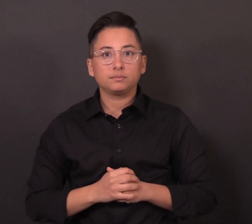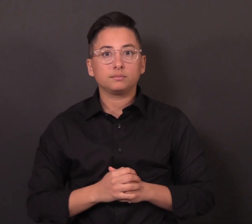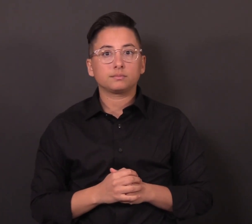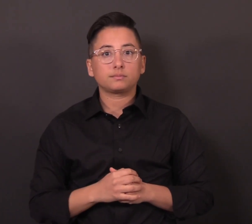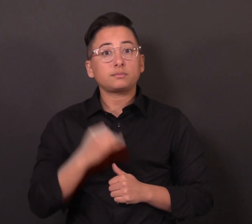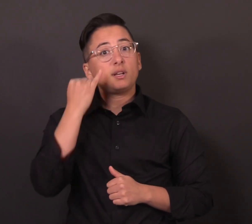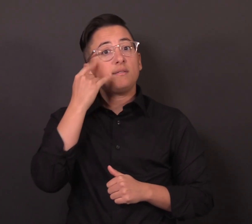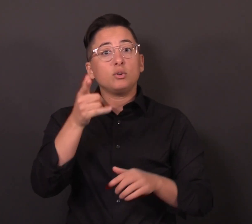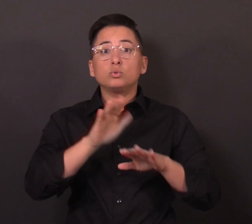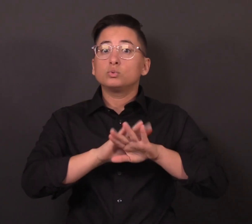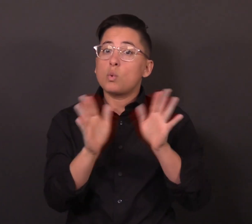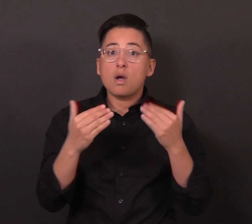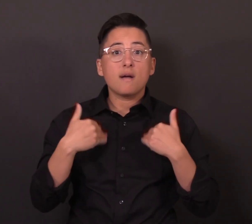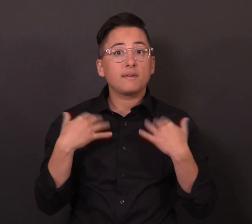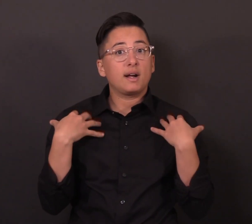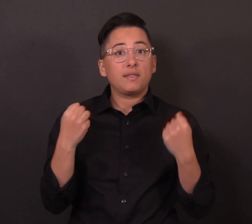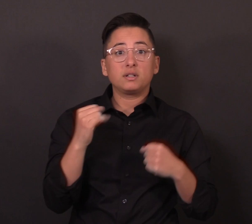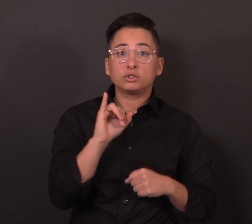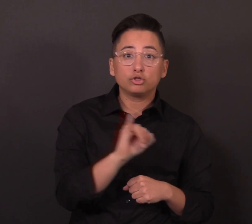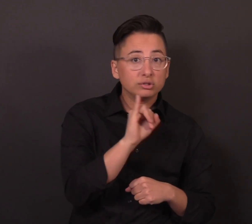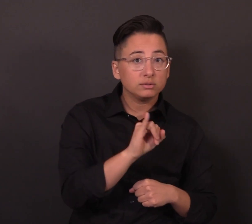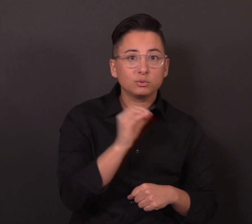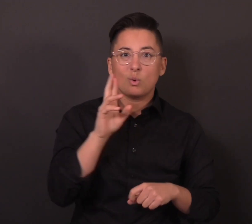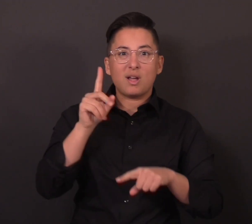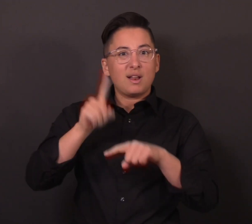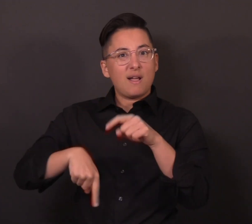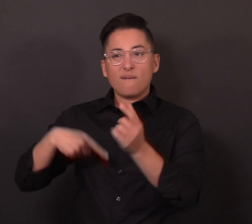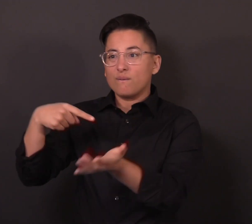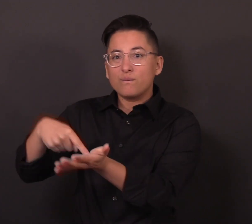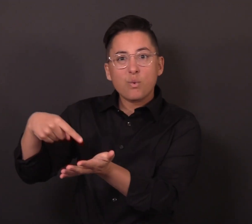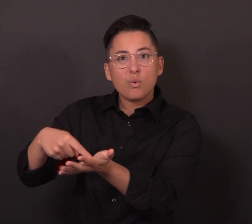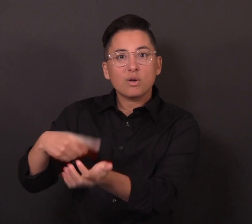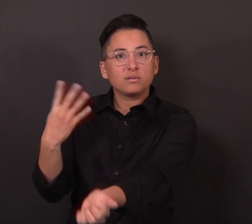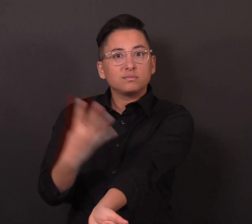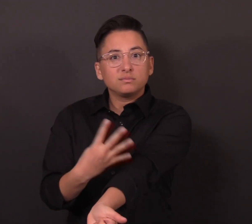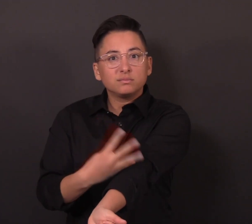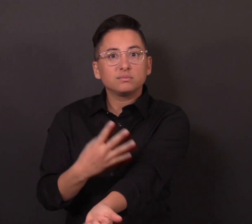If you do not have health insurance or cannot afford the cost of a monoclonal antibody,